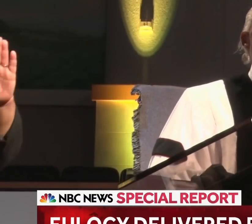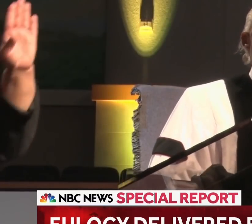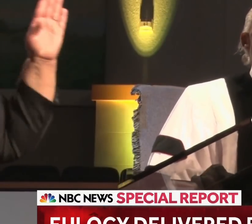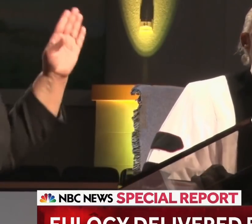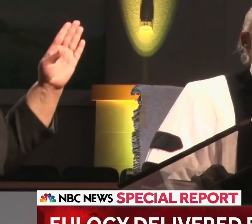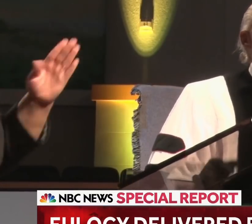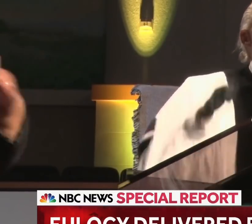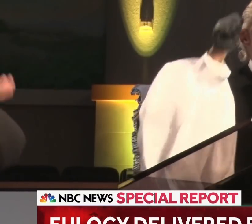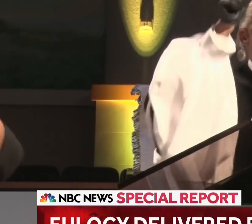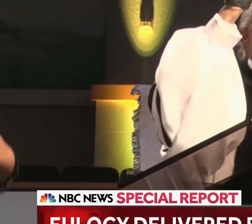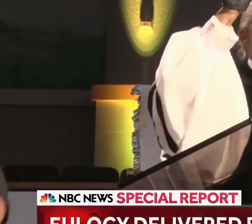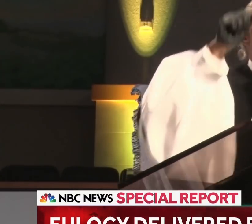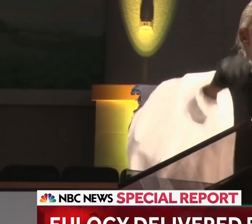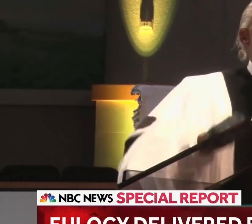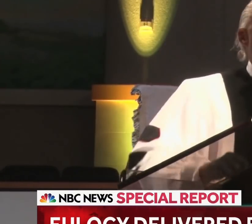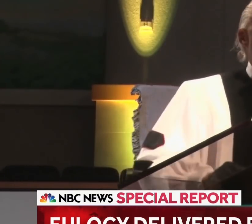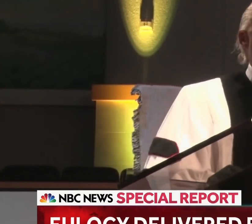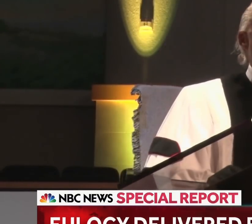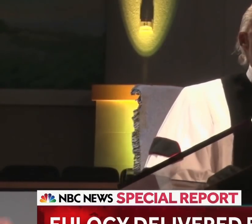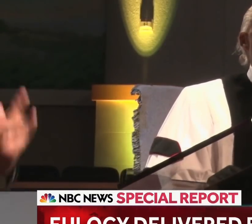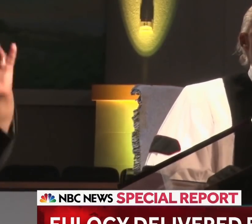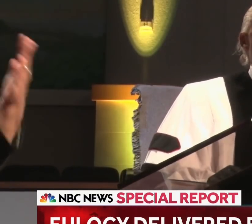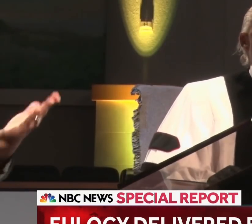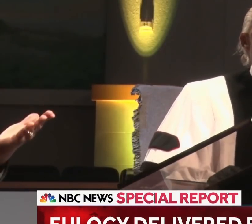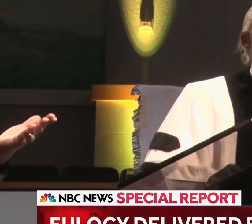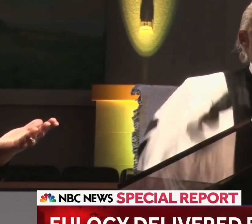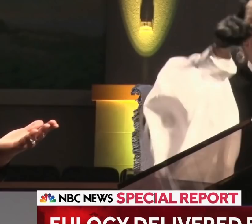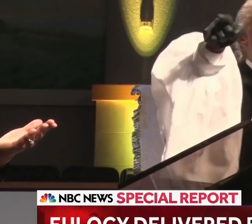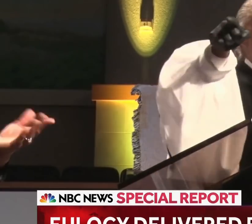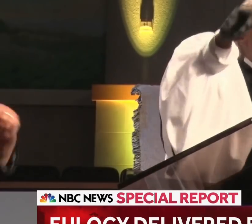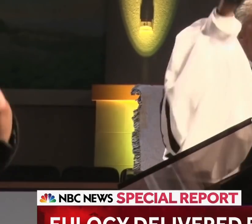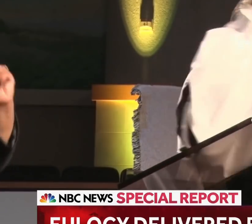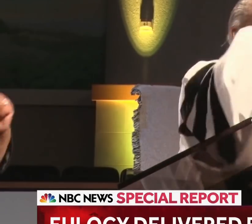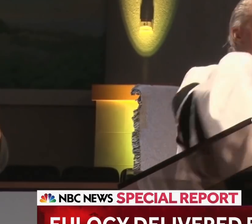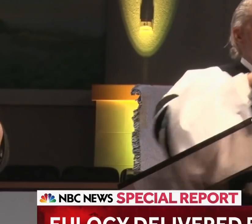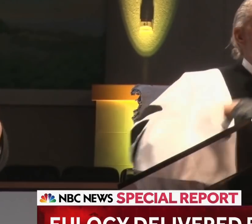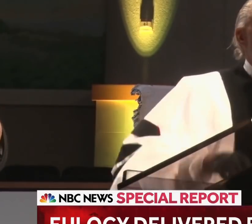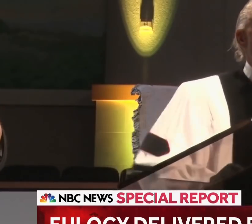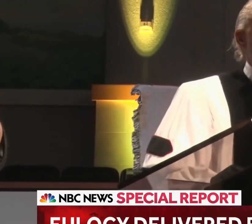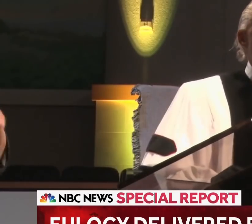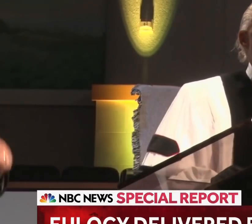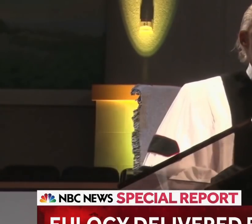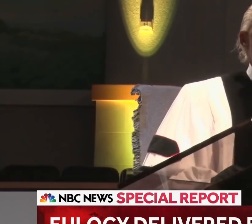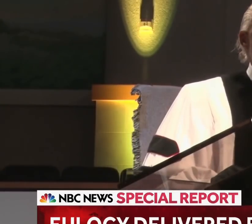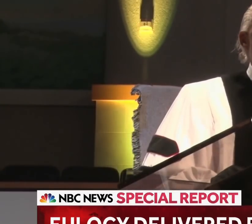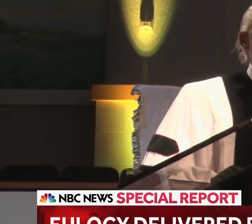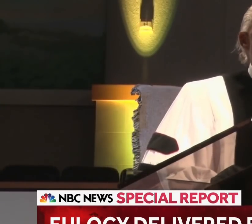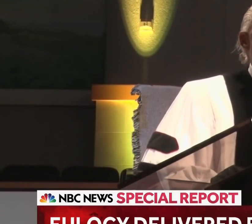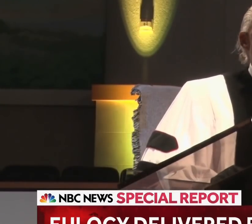WICKEDNESS IN HIGH PLACES. YOU AIN’T BEEN WALKING ACROSS THAT STREET WHEN THE CHURCH